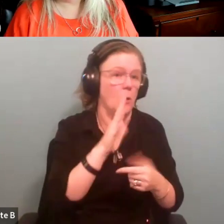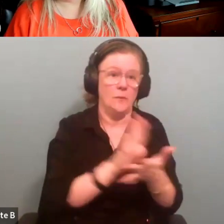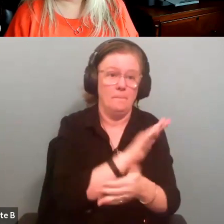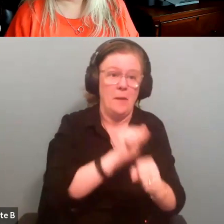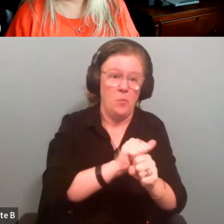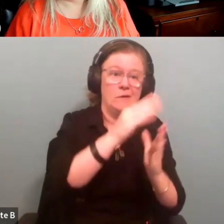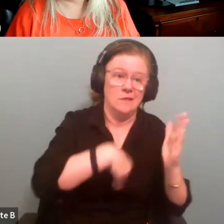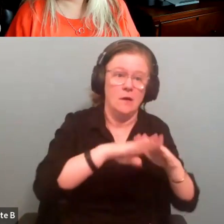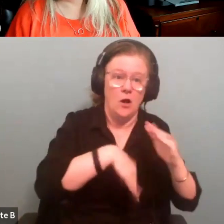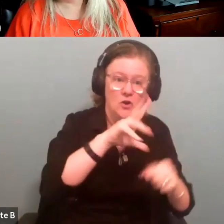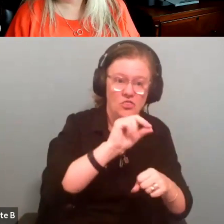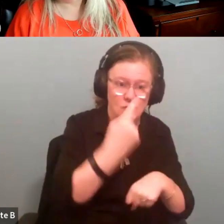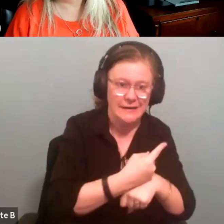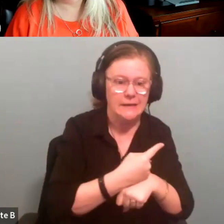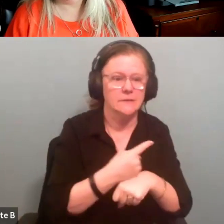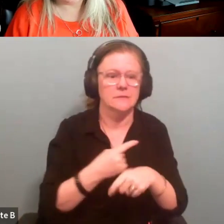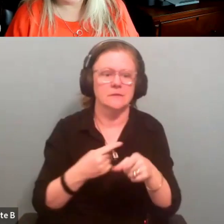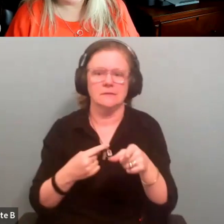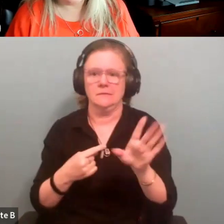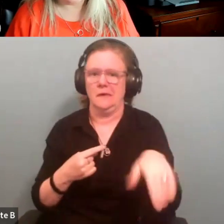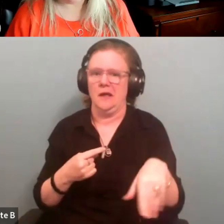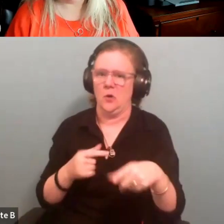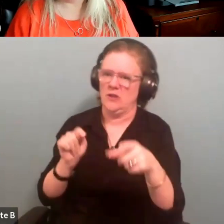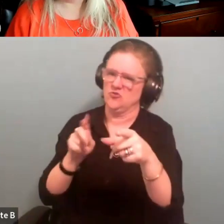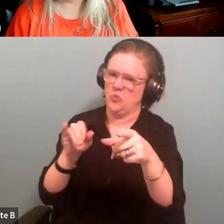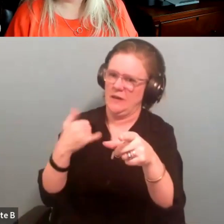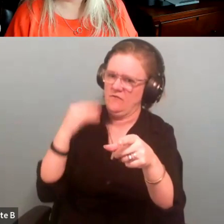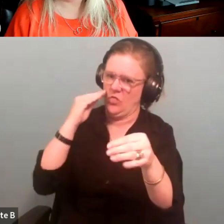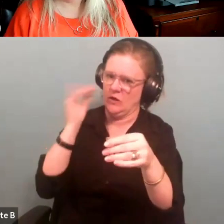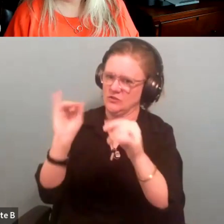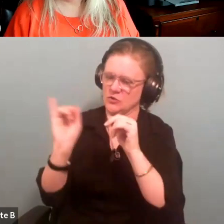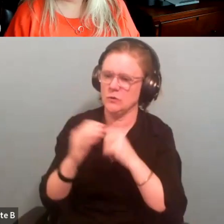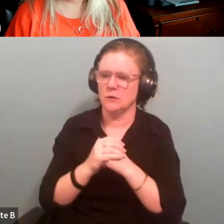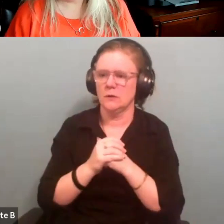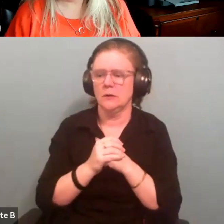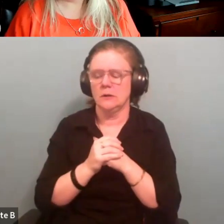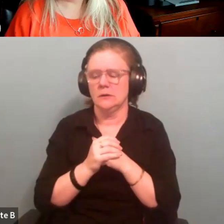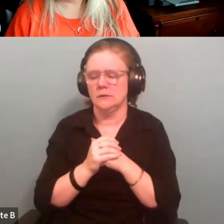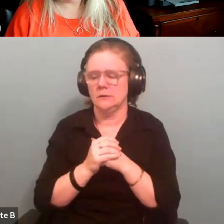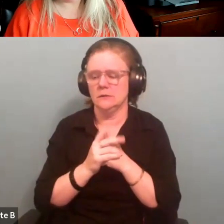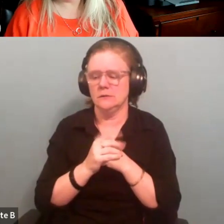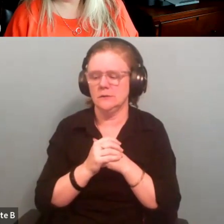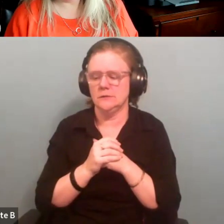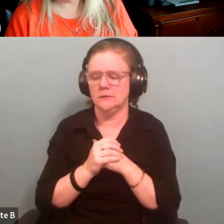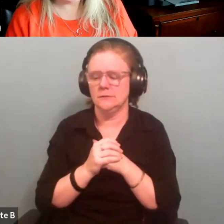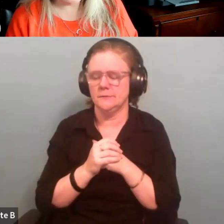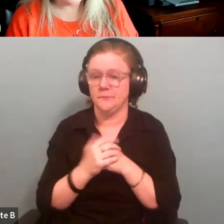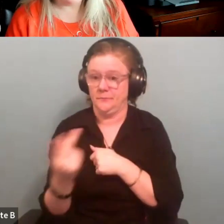Kim Estep: Yeah, absolutely. I know, Toni, you probably have thoughts around this, too. And I think for us, both Toni and I